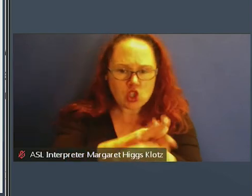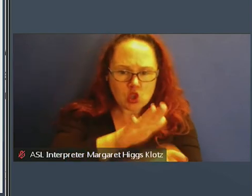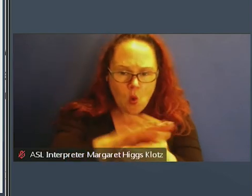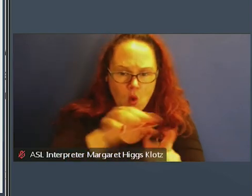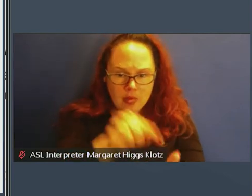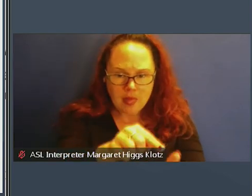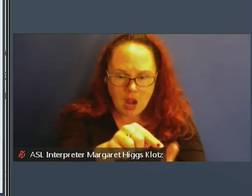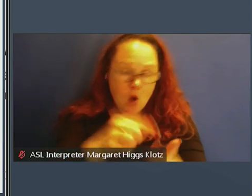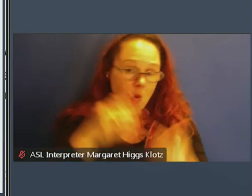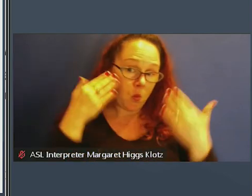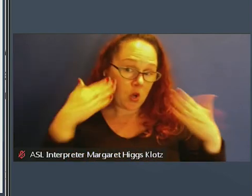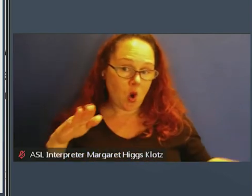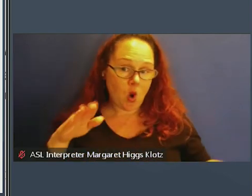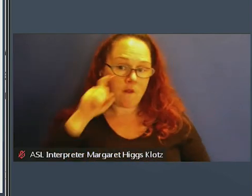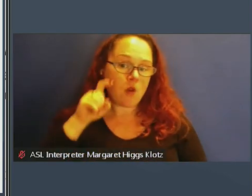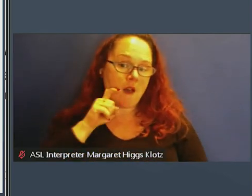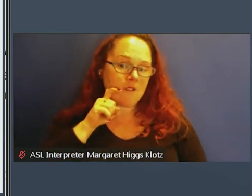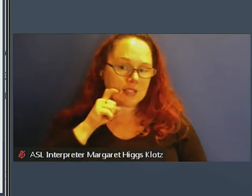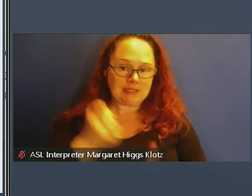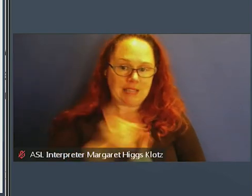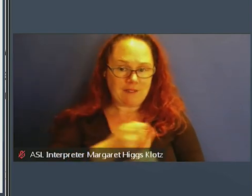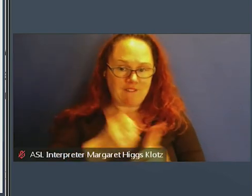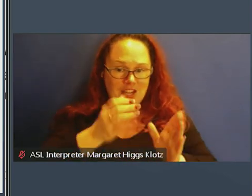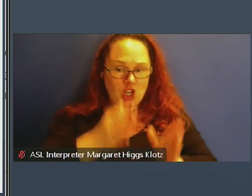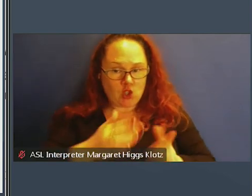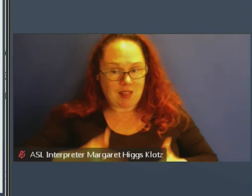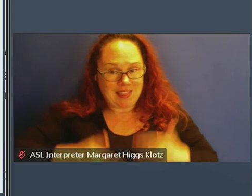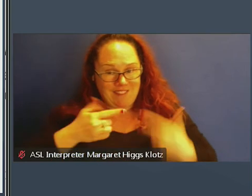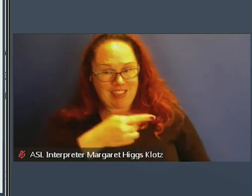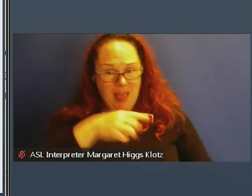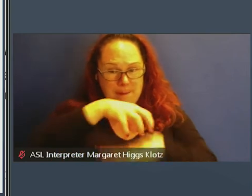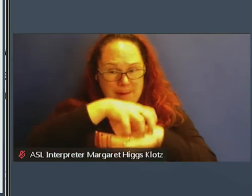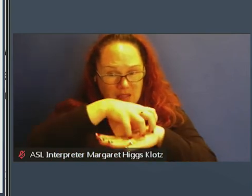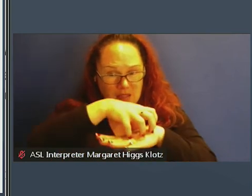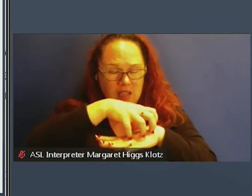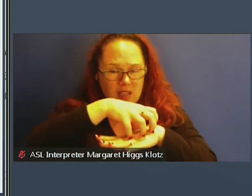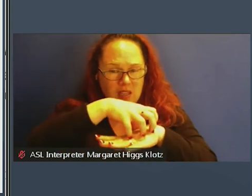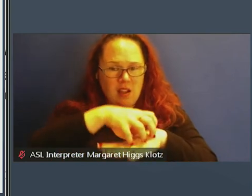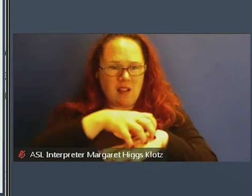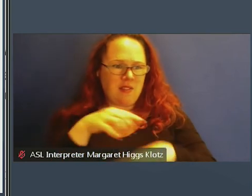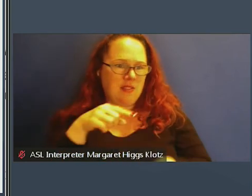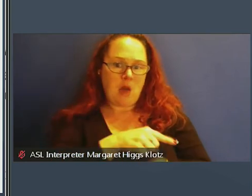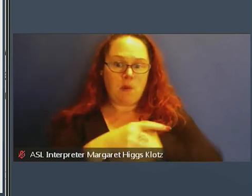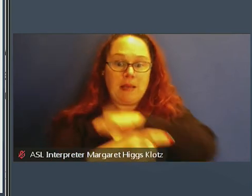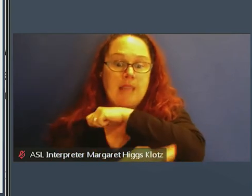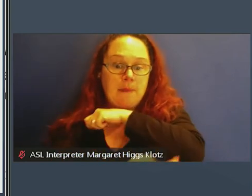here that you would kind of be putting something that would be so such a temptation to some of them who have may have